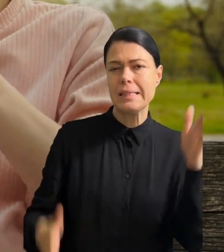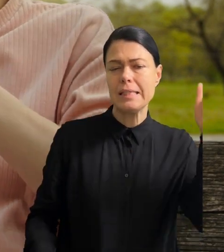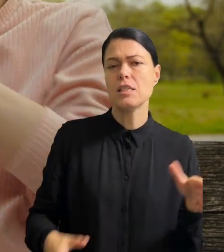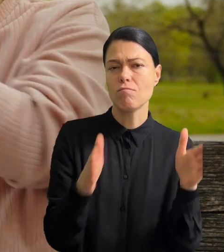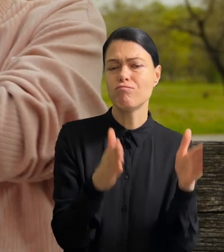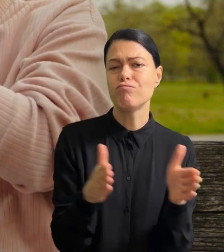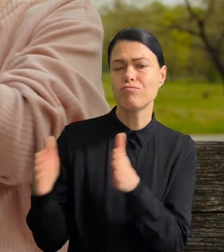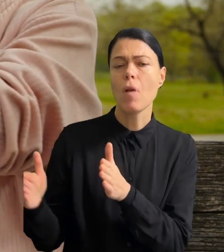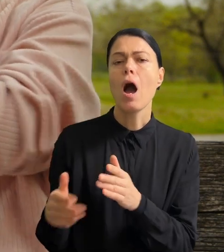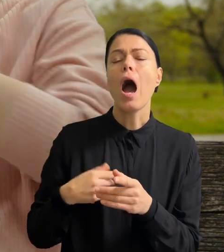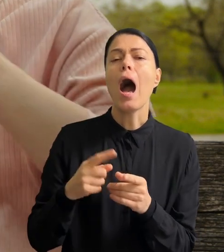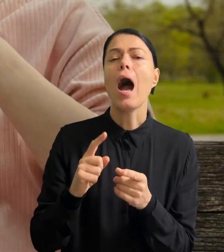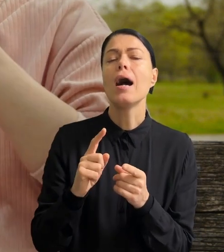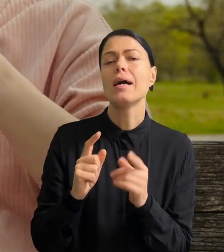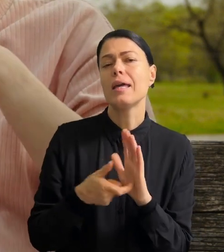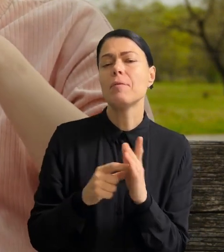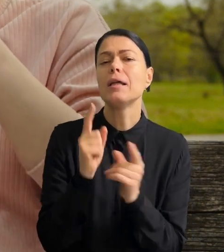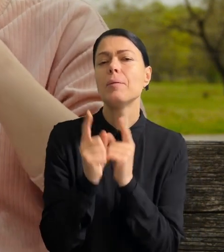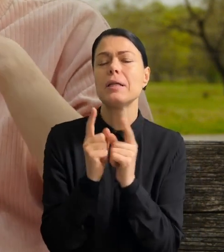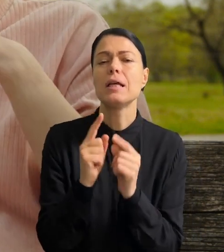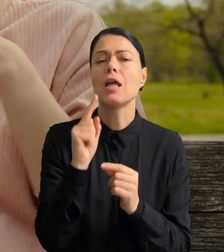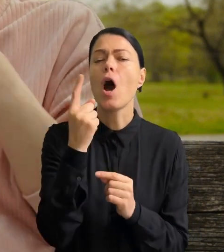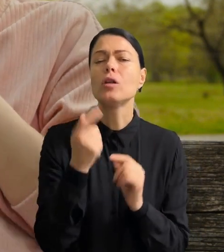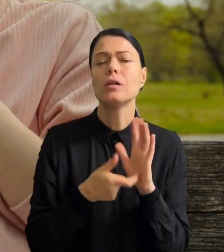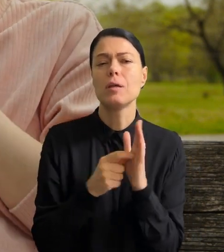The rooms were converted into small apartments, one-room apartments.